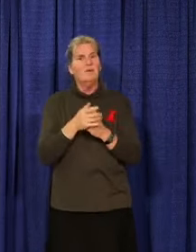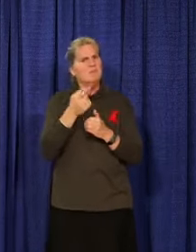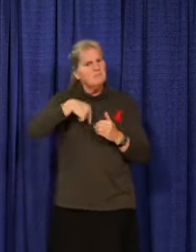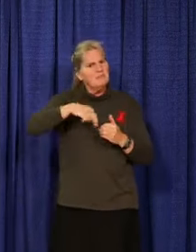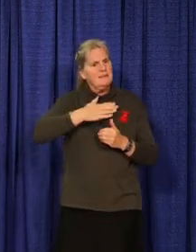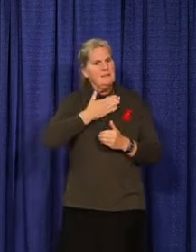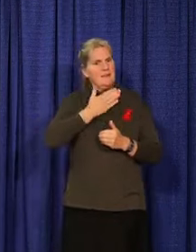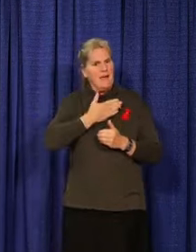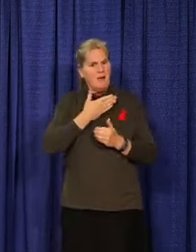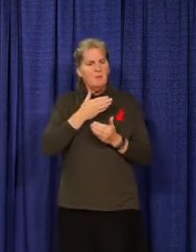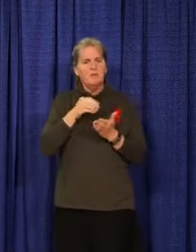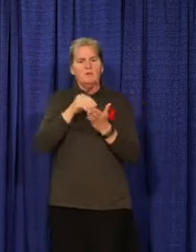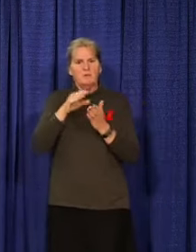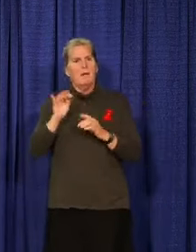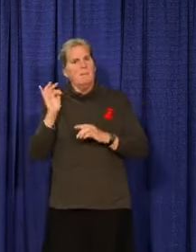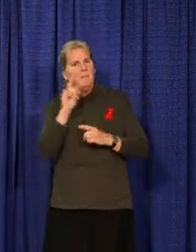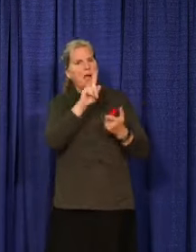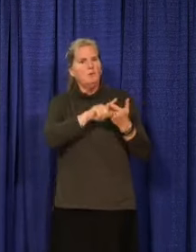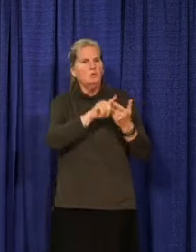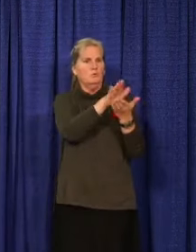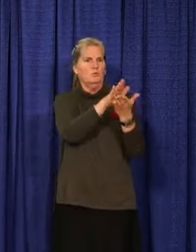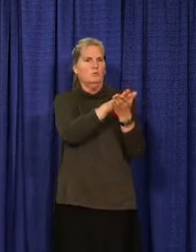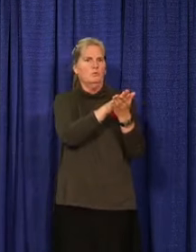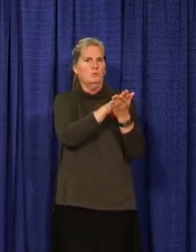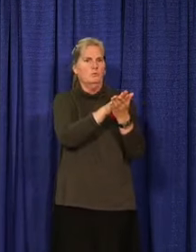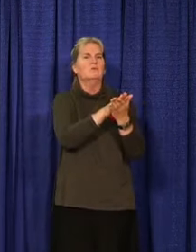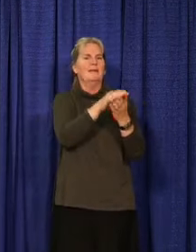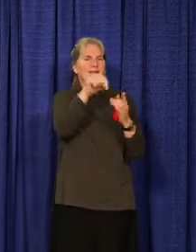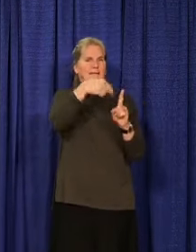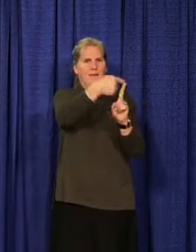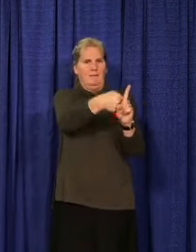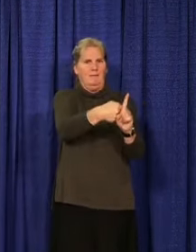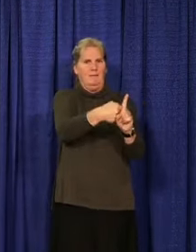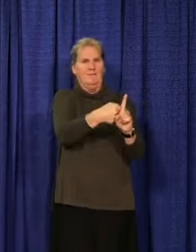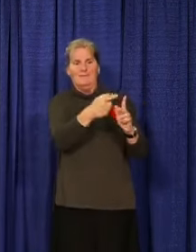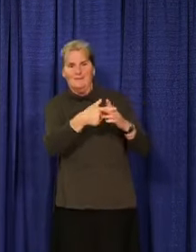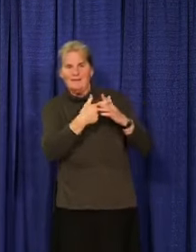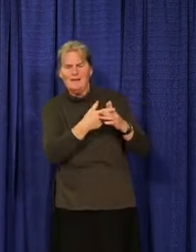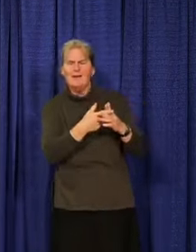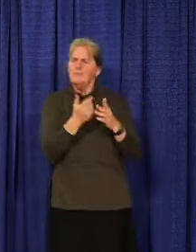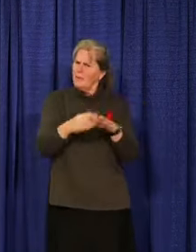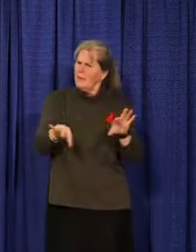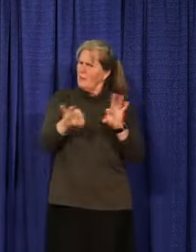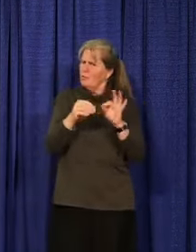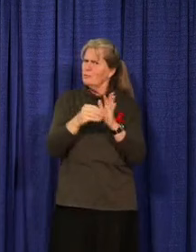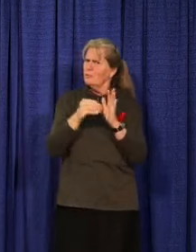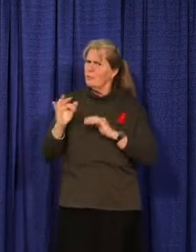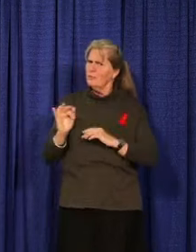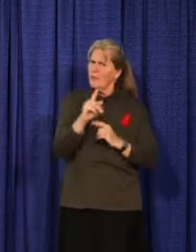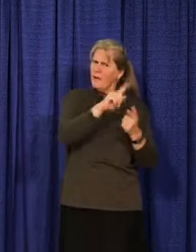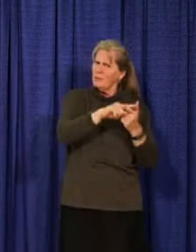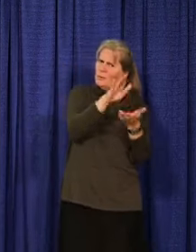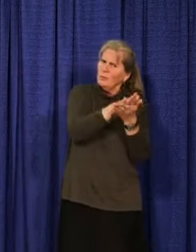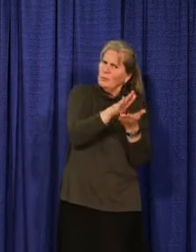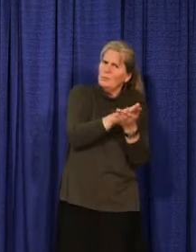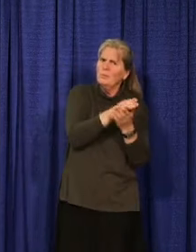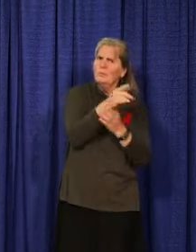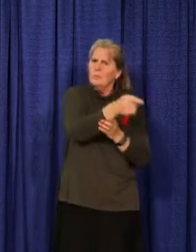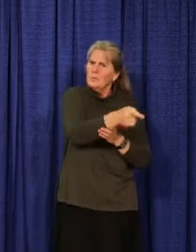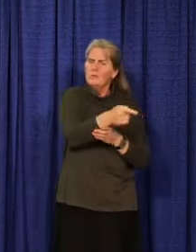We are very pleased that students can go back to school this month. We know how important it is for our students to get back to the